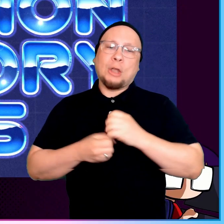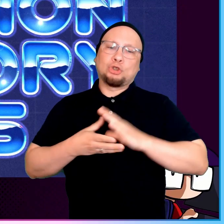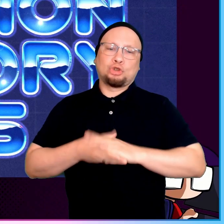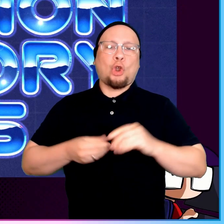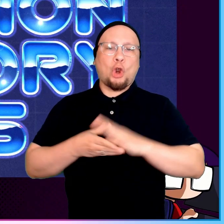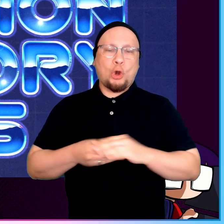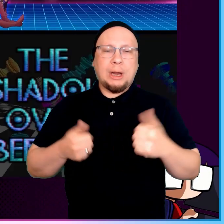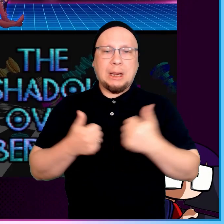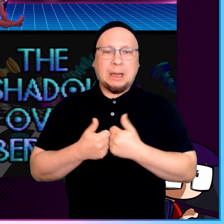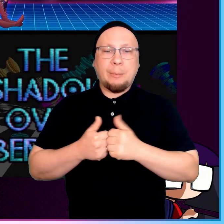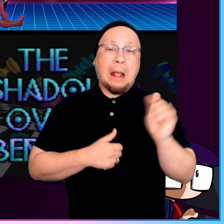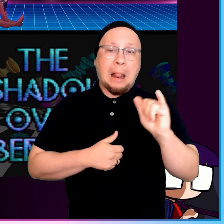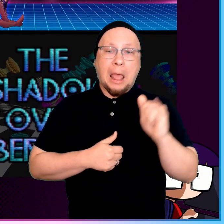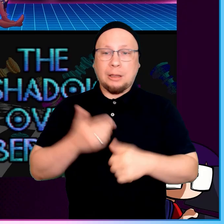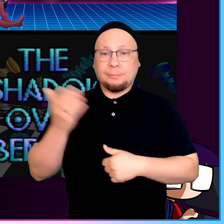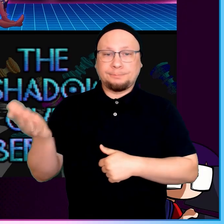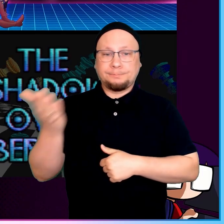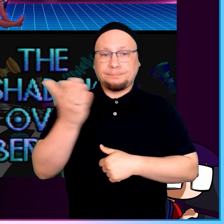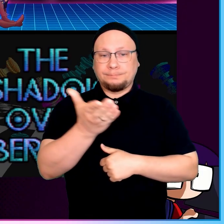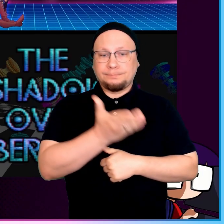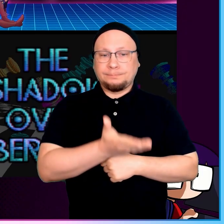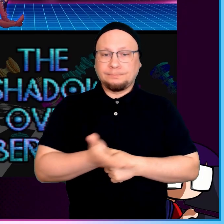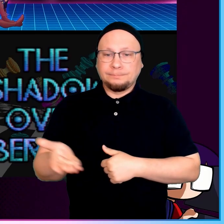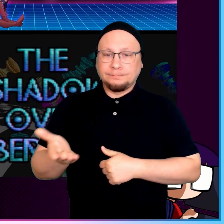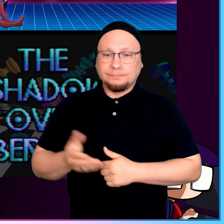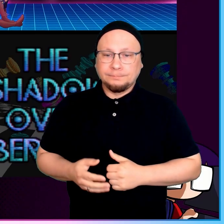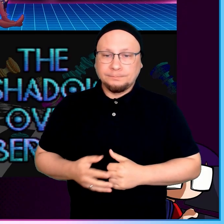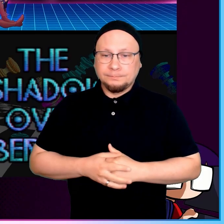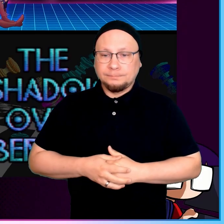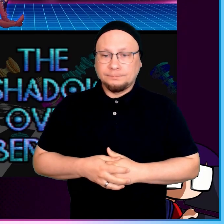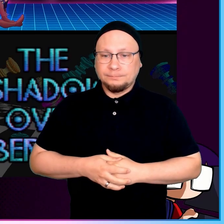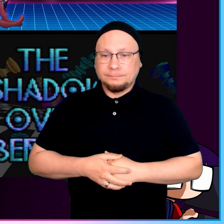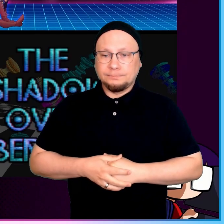such as Arcade Spirits, Arcade Spirits: The New Challengers,